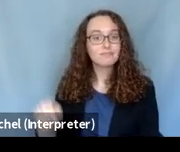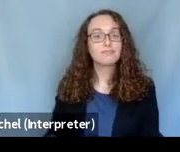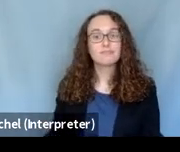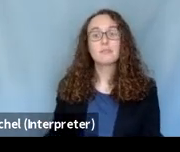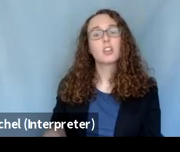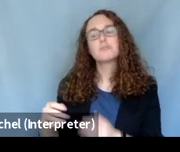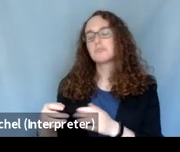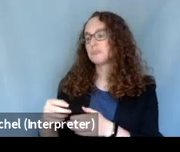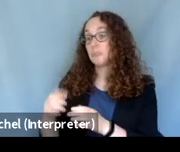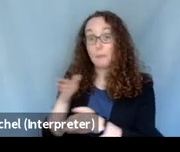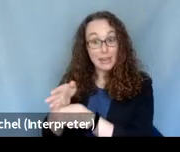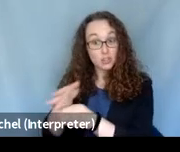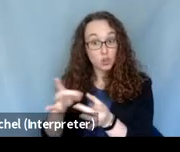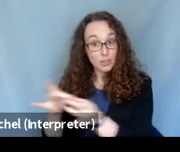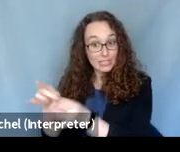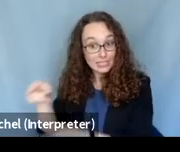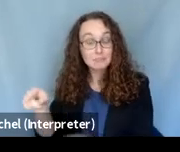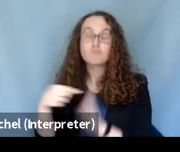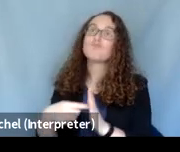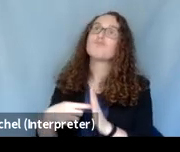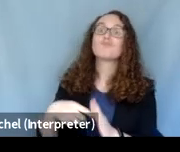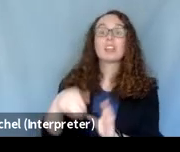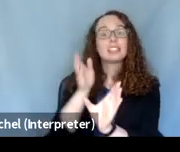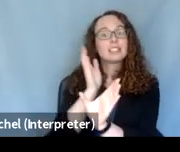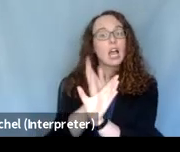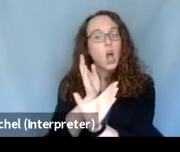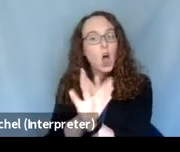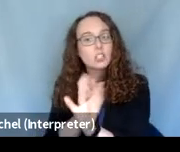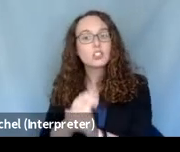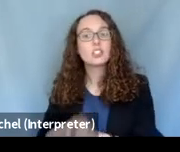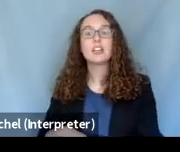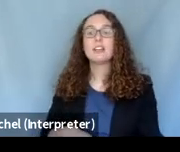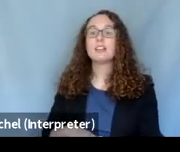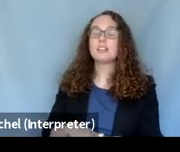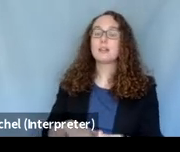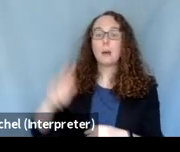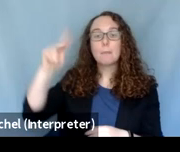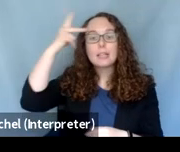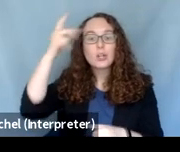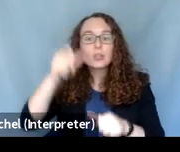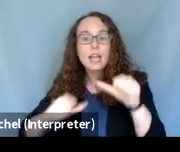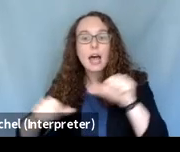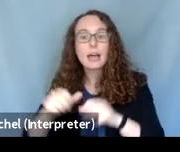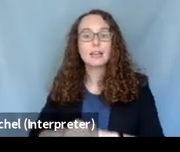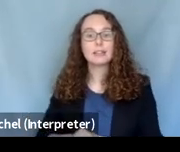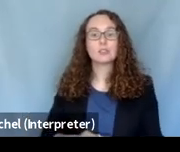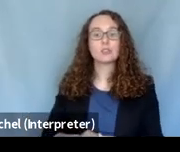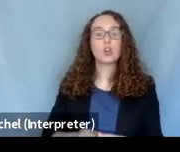this pathway would be like psychology, or political science, or sociology.